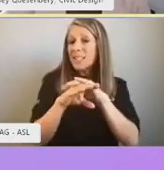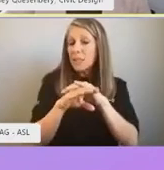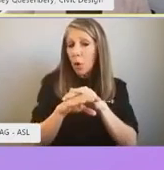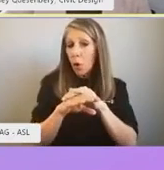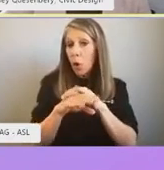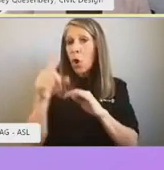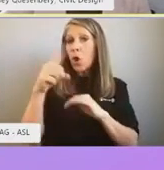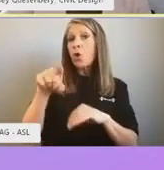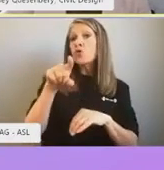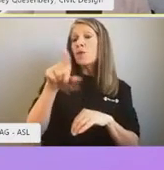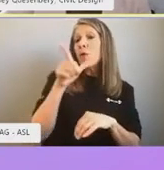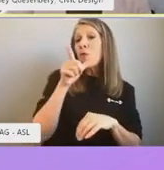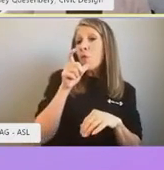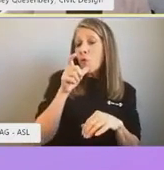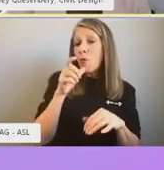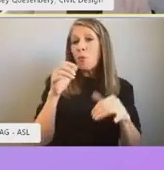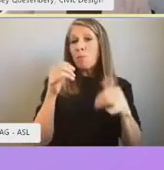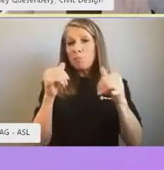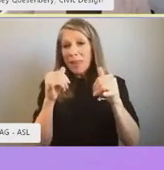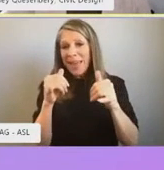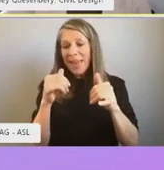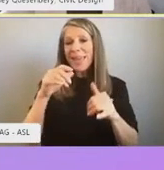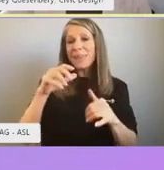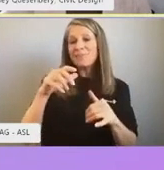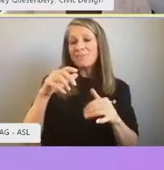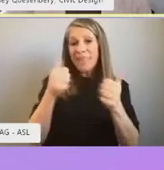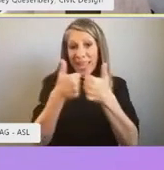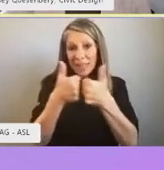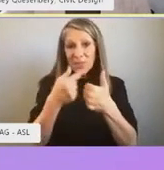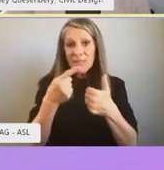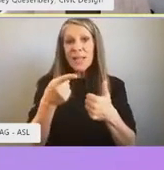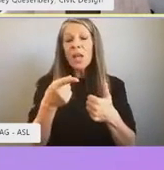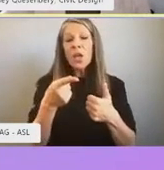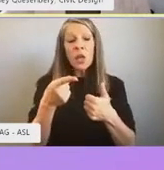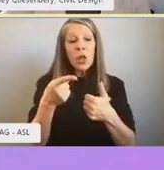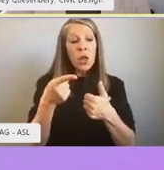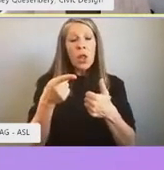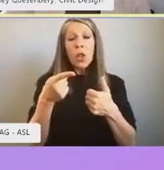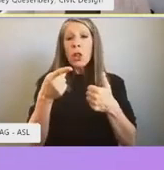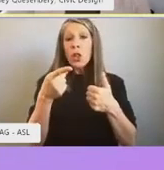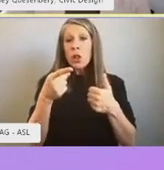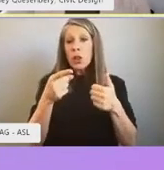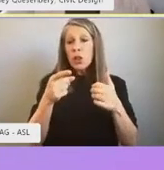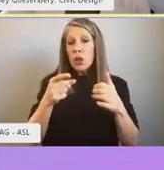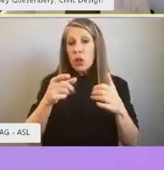system. We made an early prototype and we're thinking how can we make this more accessible as well. Those of you who are gamers might